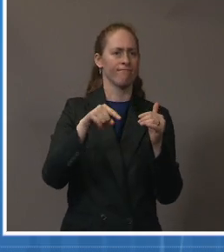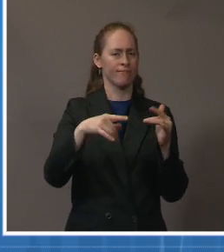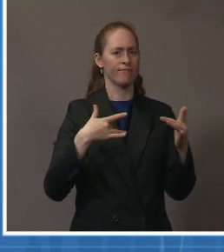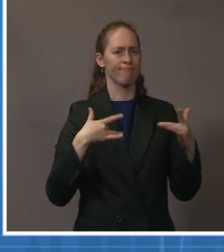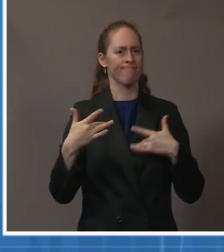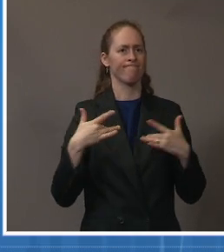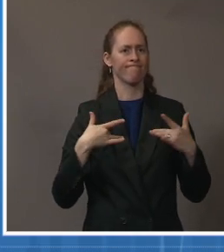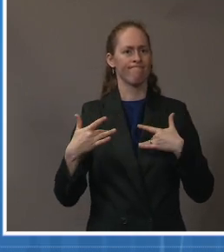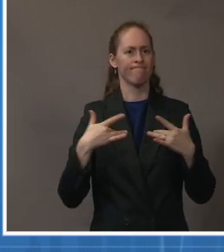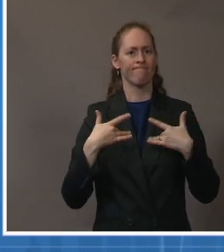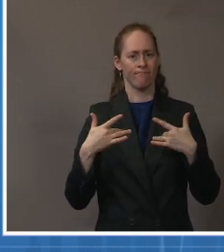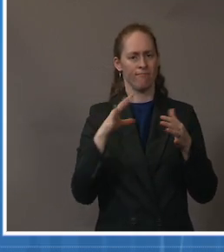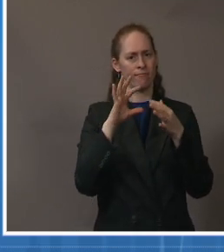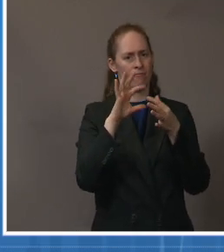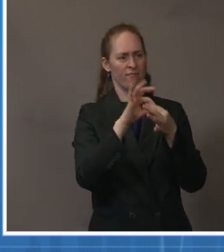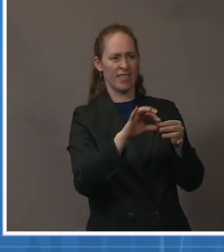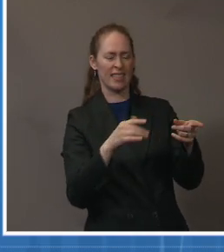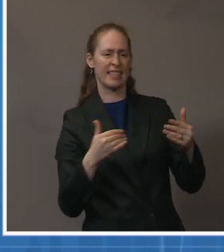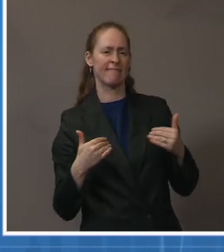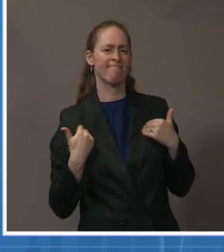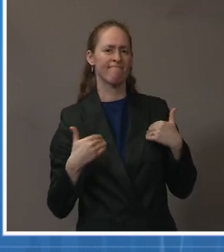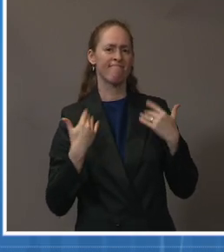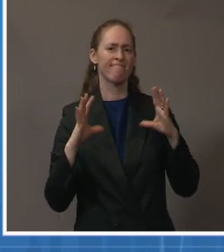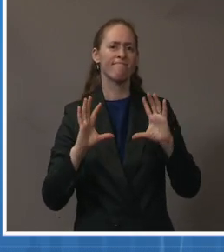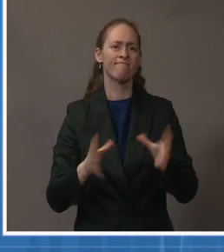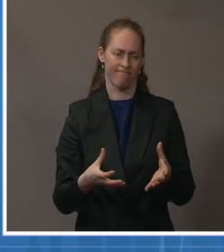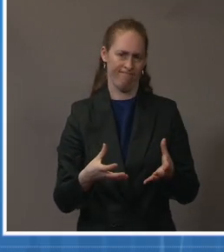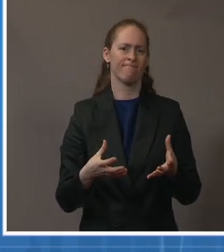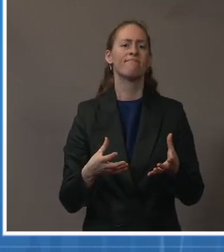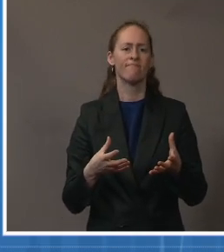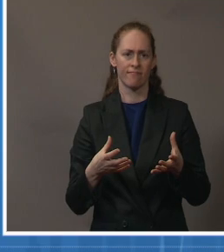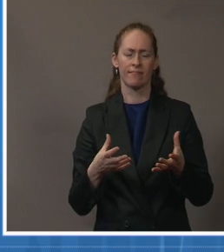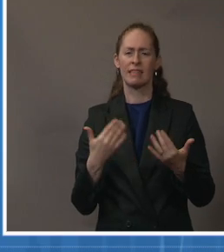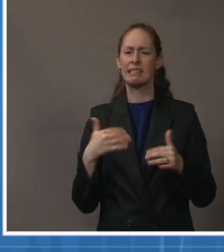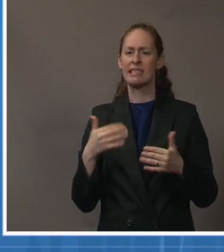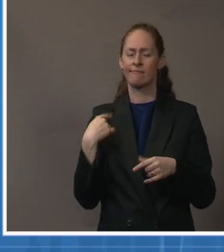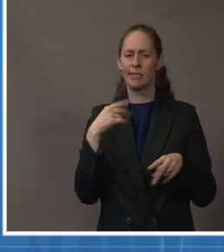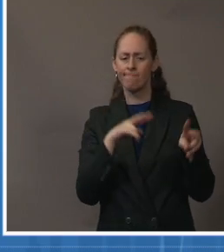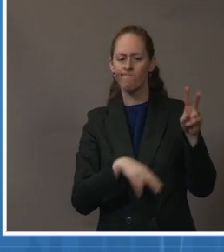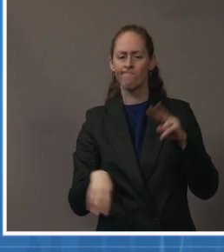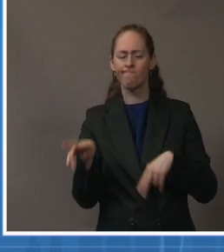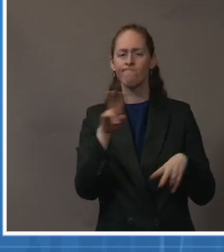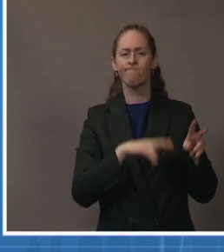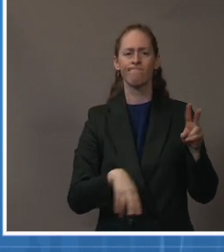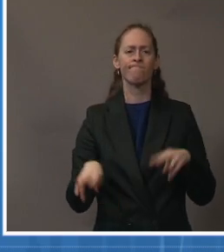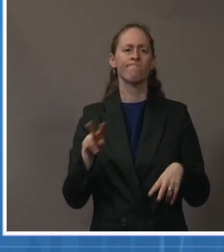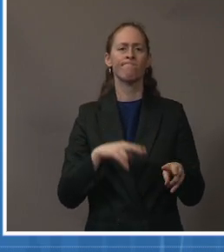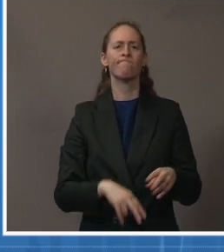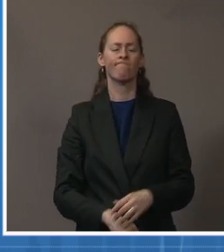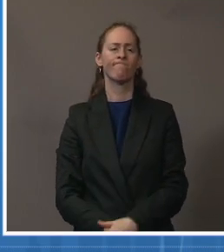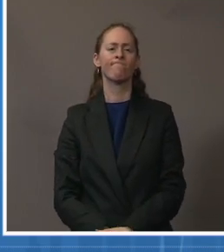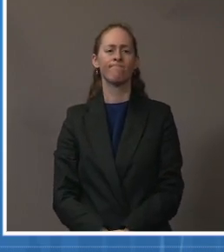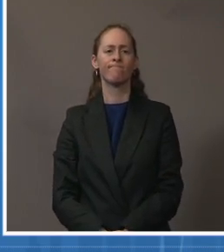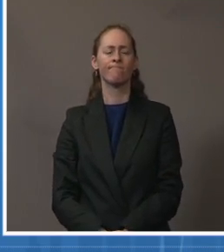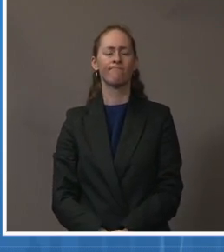And it is these findings within this publication -- one that demonstrates the level of severe disease,